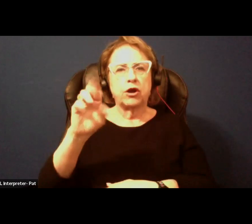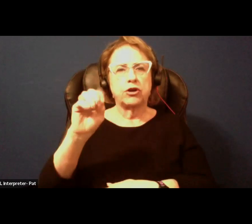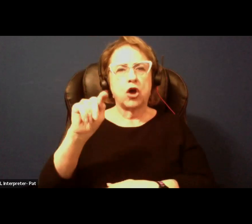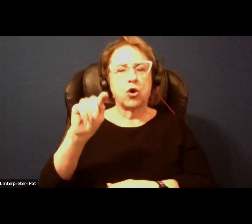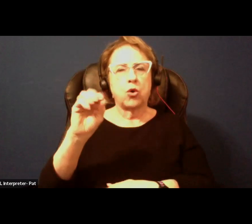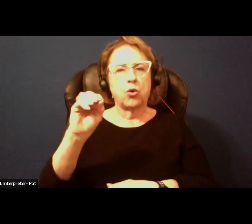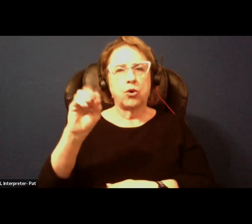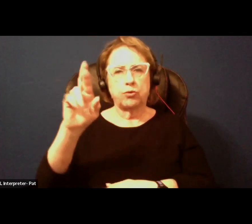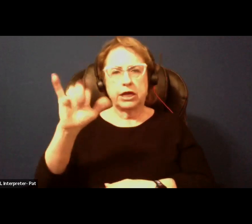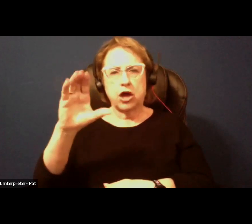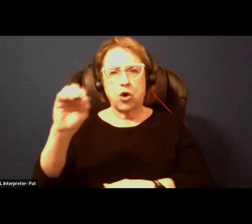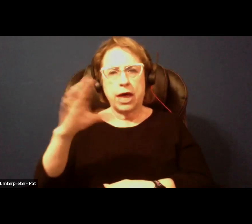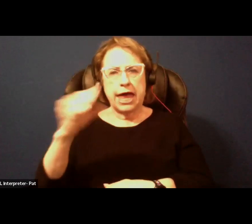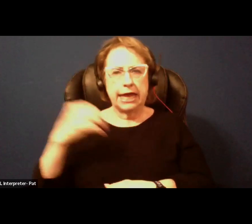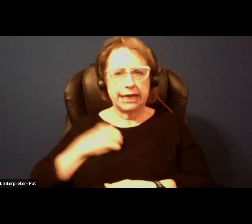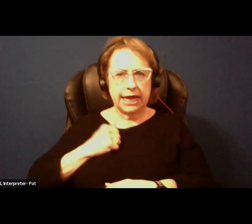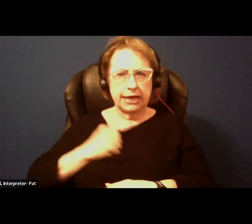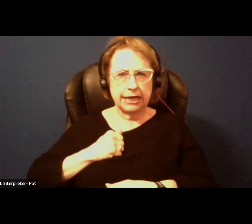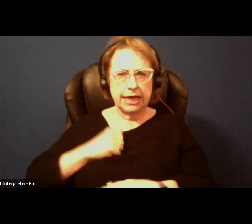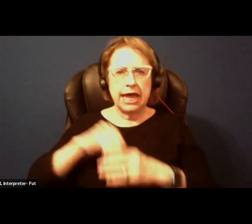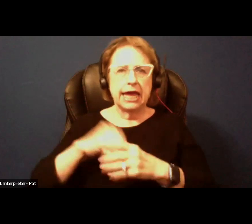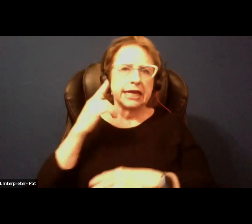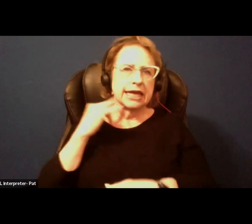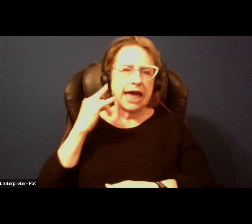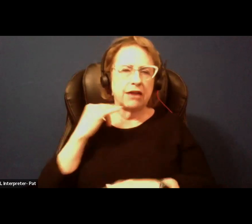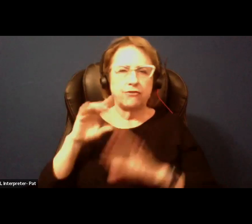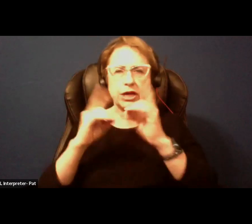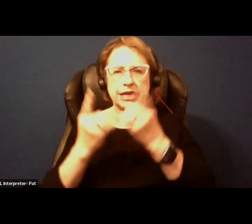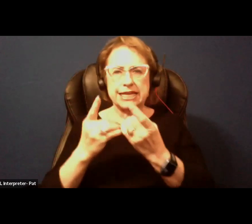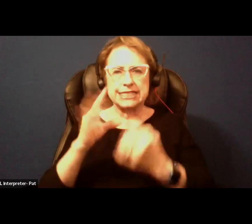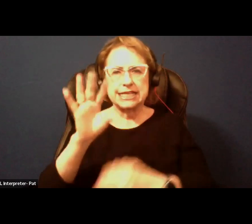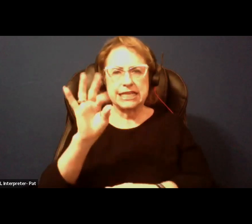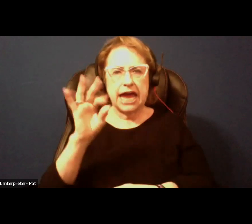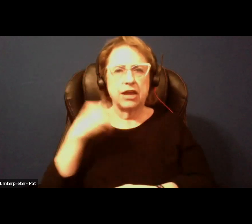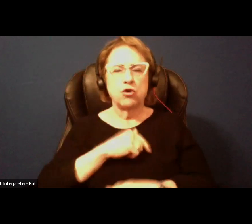I'm a member of. We have about 50,000 members. We represent other workers like flight attendants,